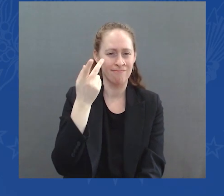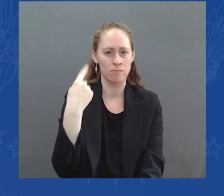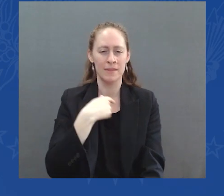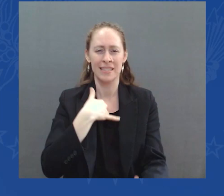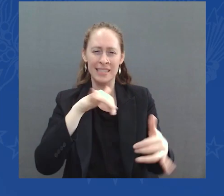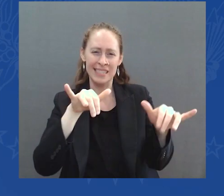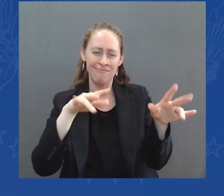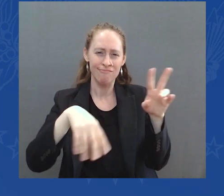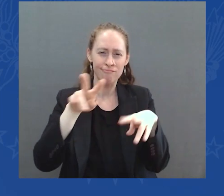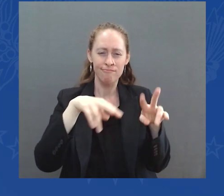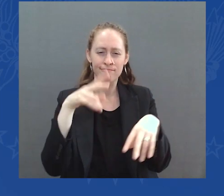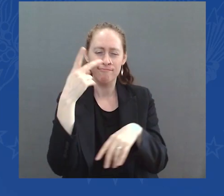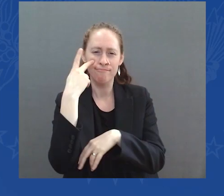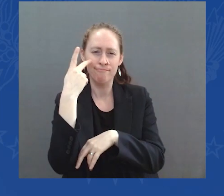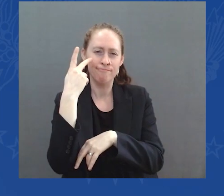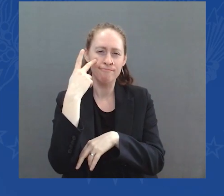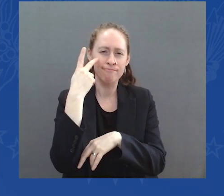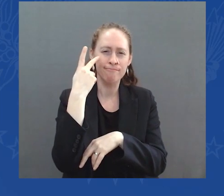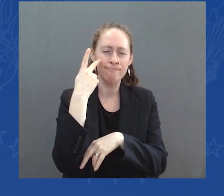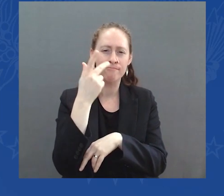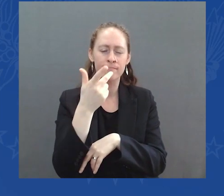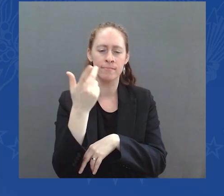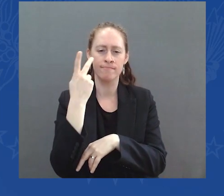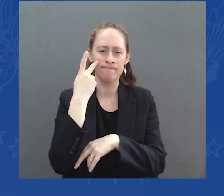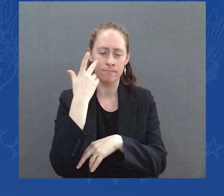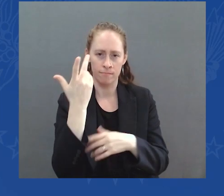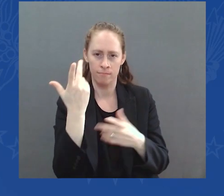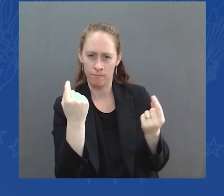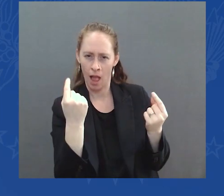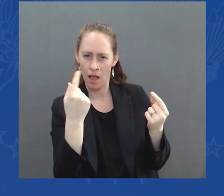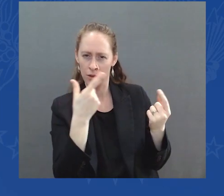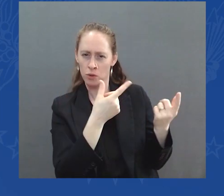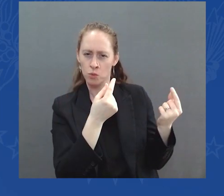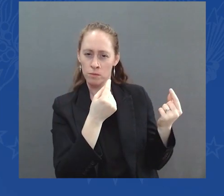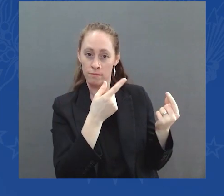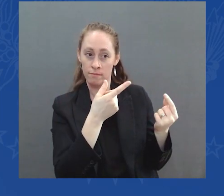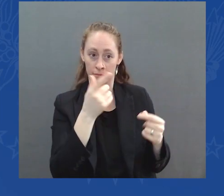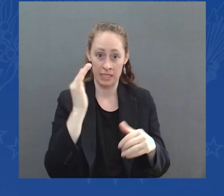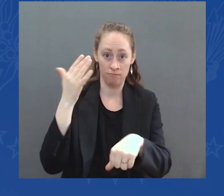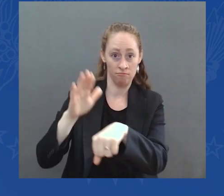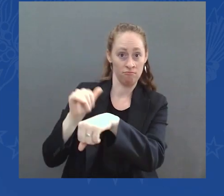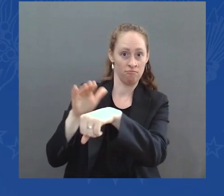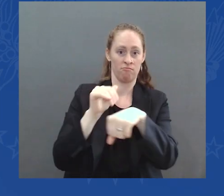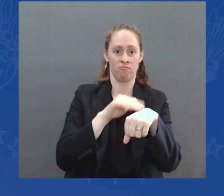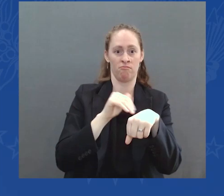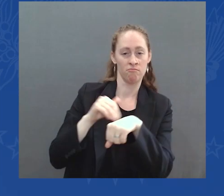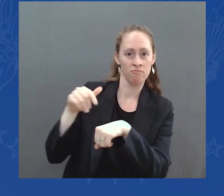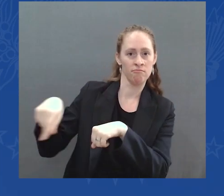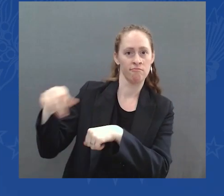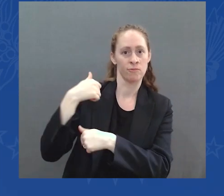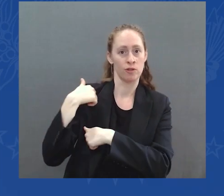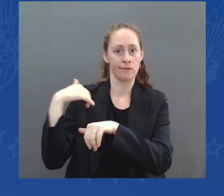he has in the Donbas and continue to keep an eye on and try to move beyond the rest of the country.